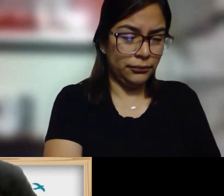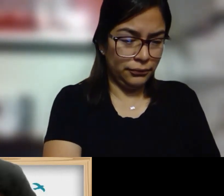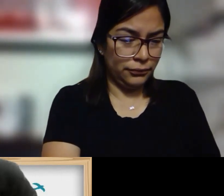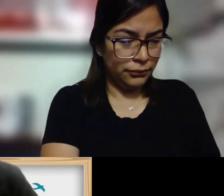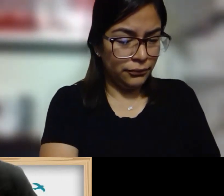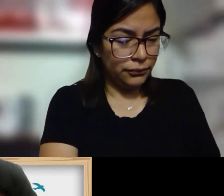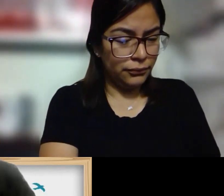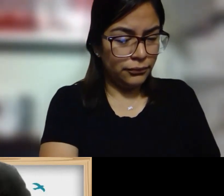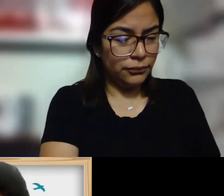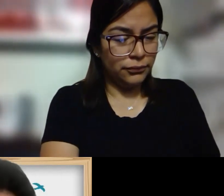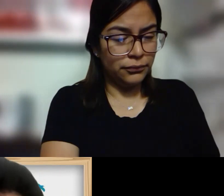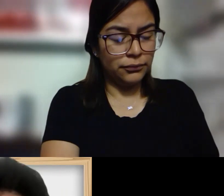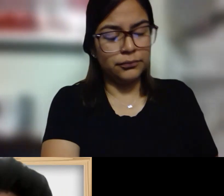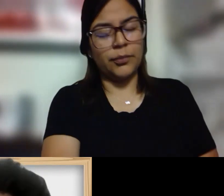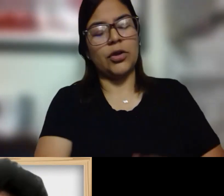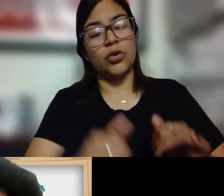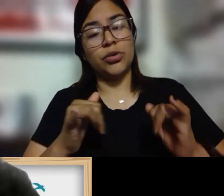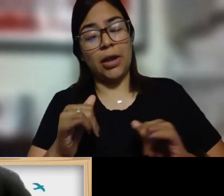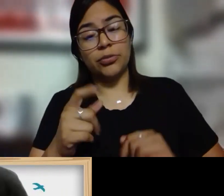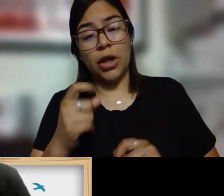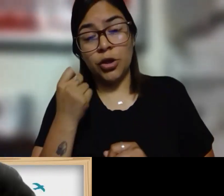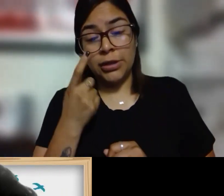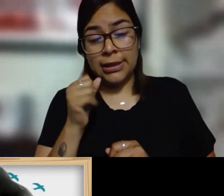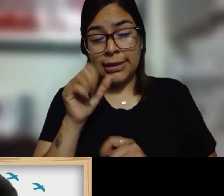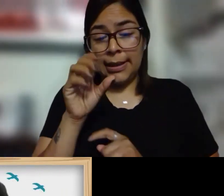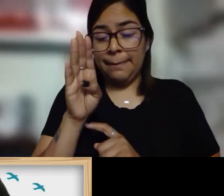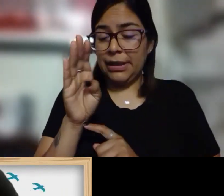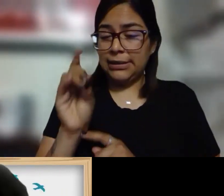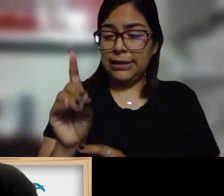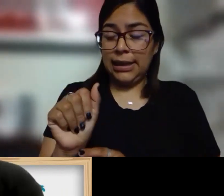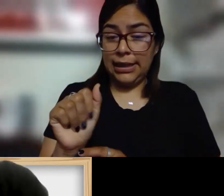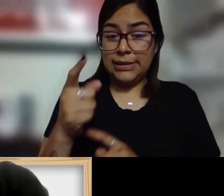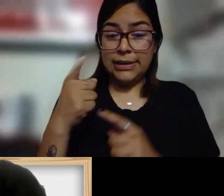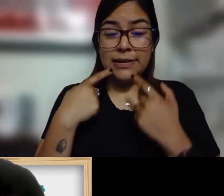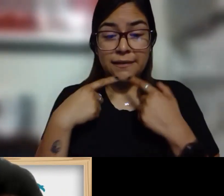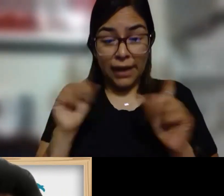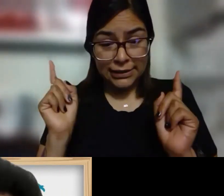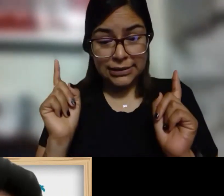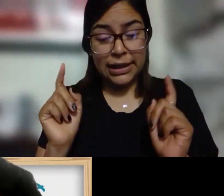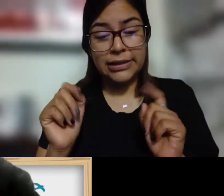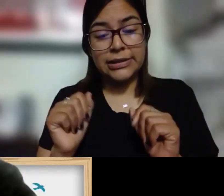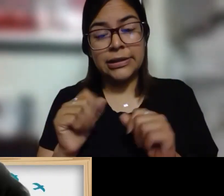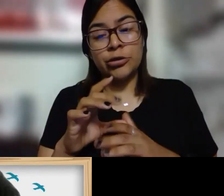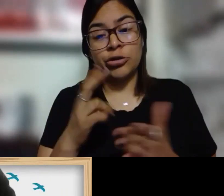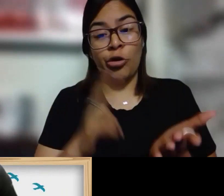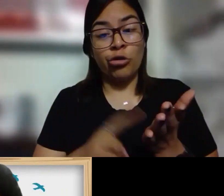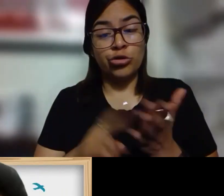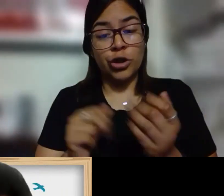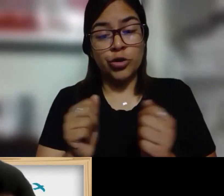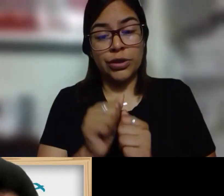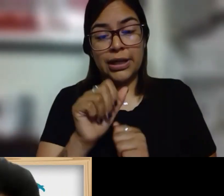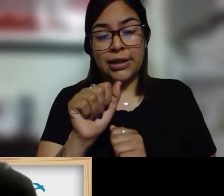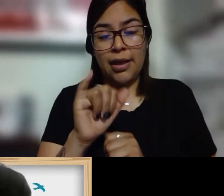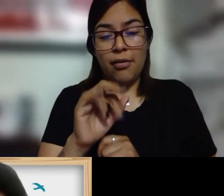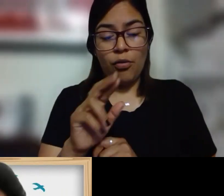CDA is finalizing the contracts with airs Boston New and CTI and as I said in my last recort